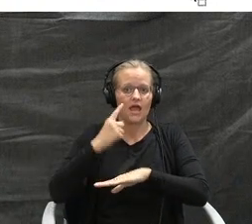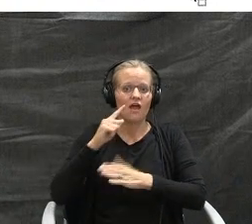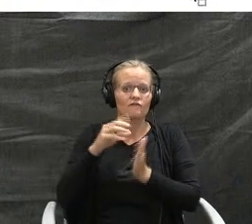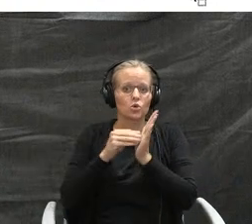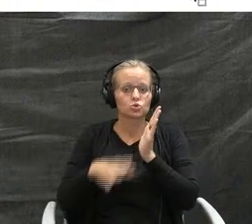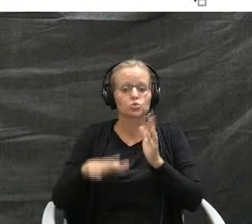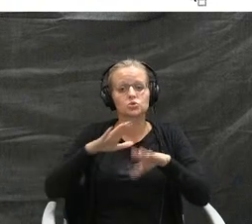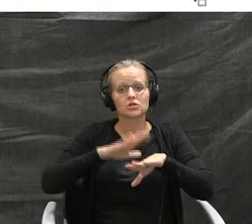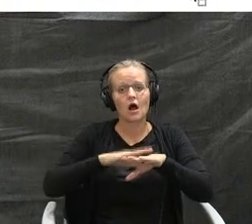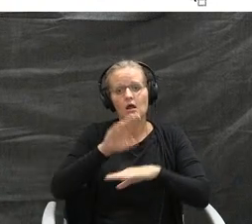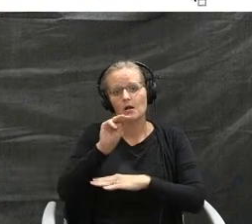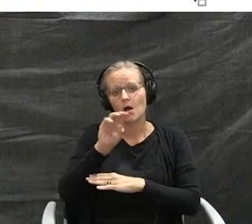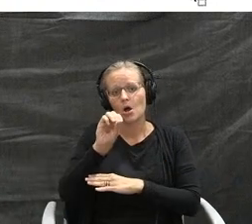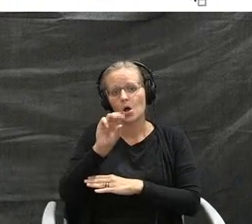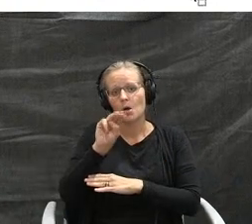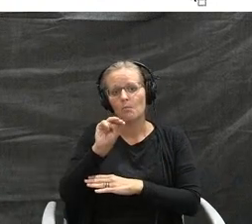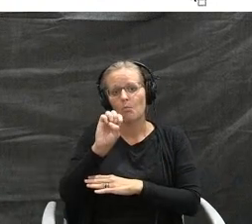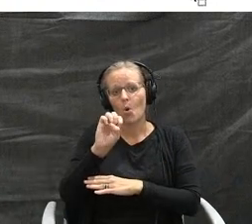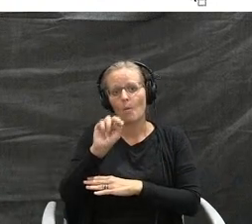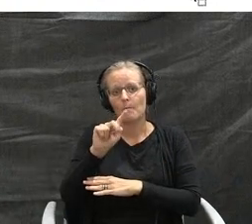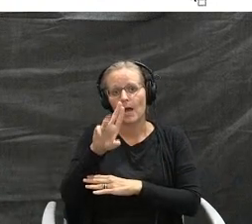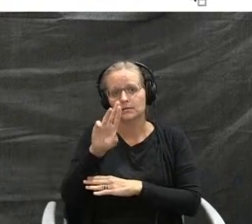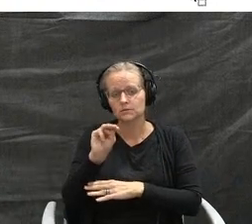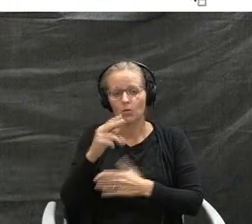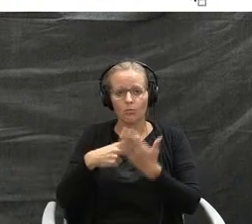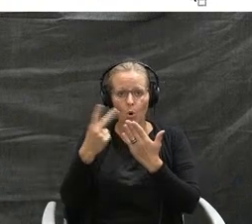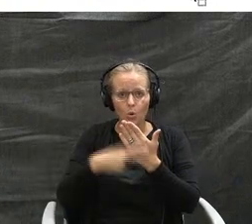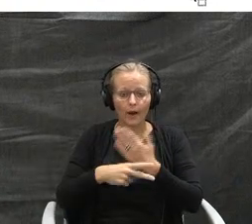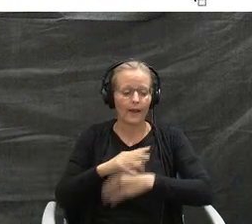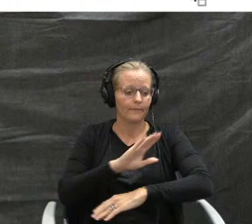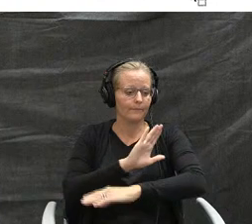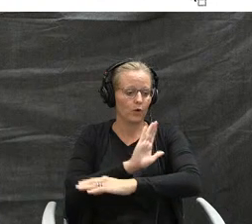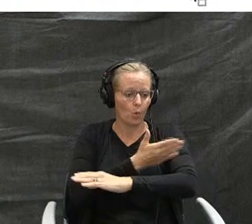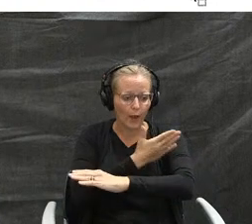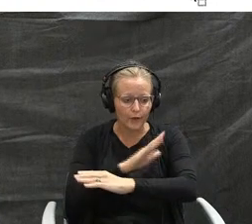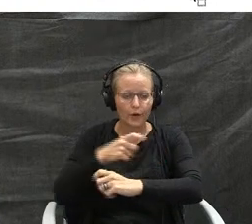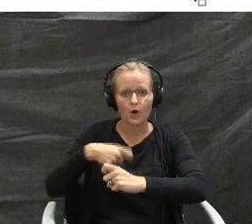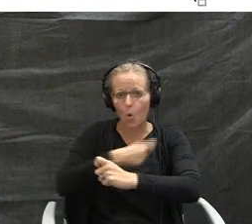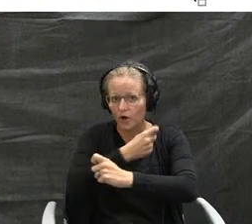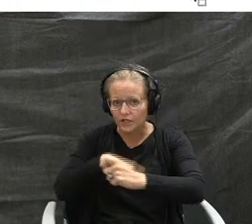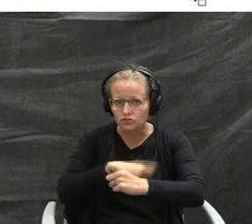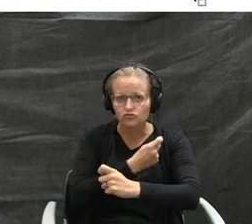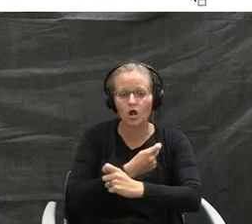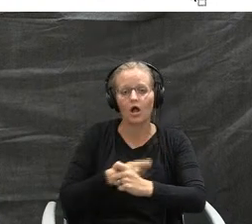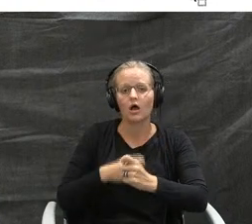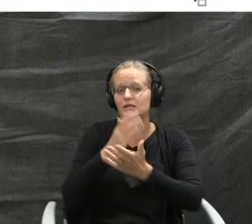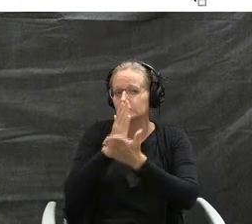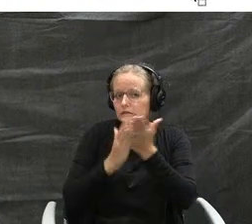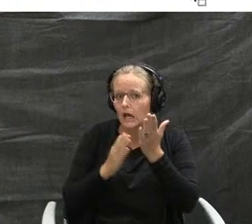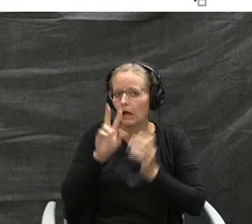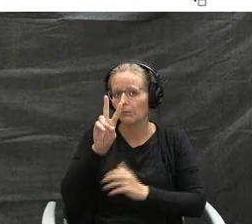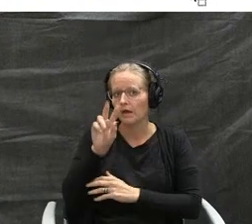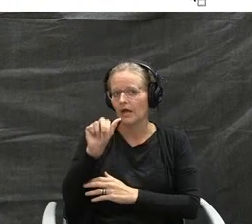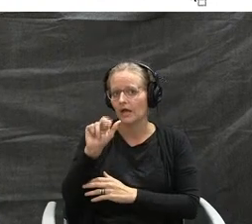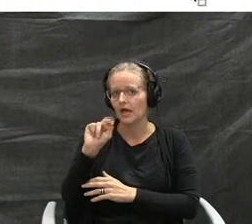Maybe orchestra and choir, maybe something in vantage, but some of the programs where they just don't get the experience without